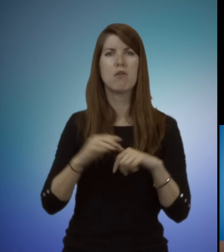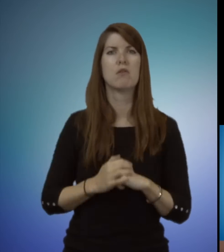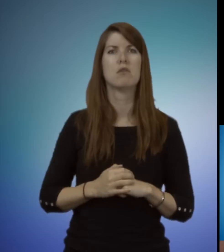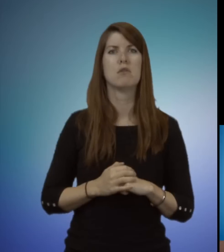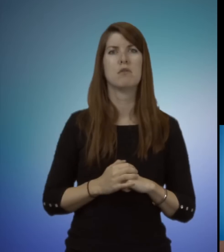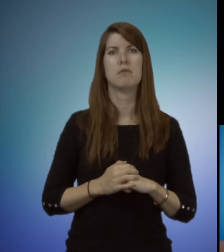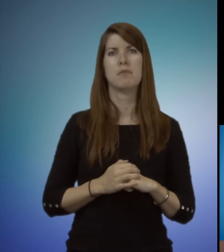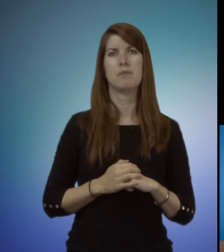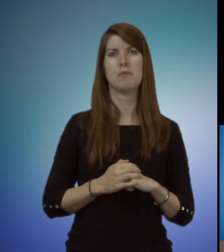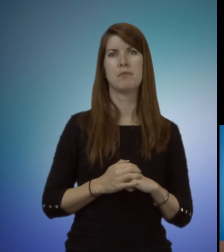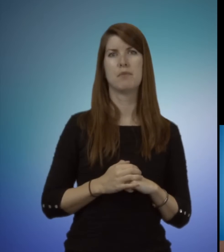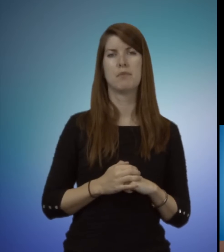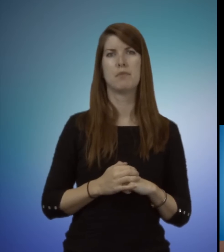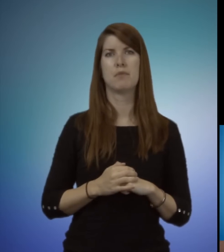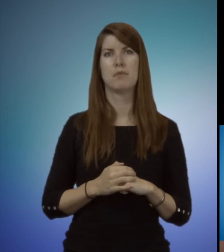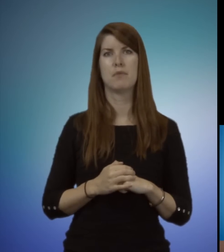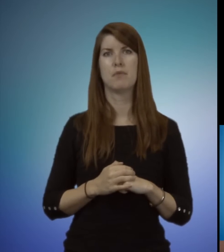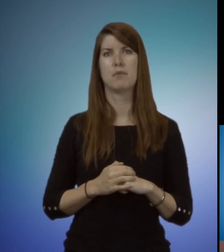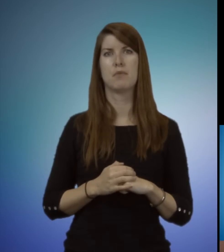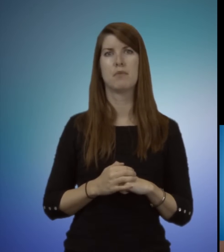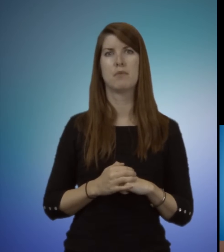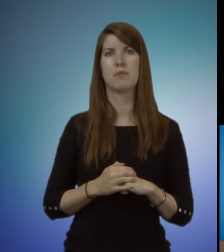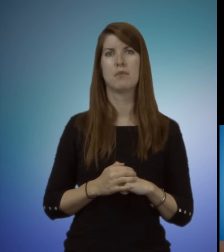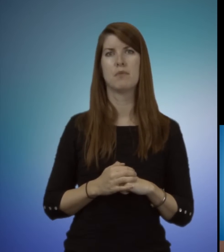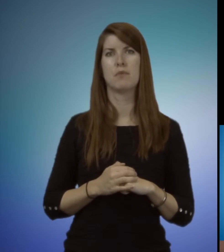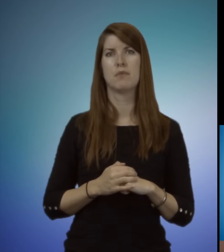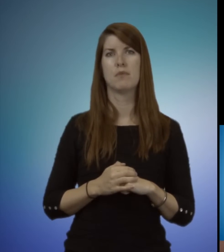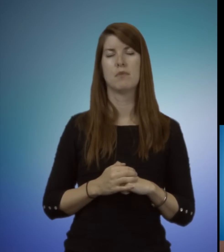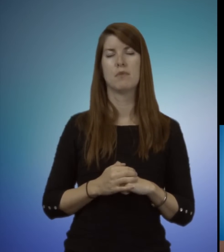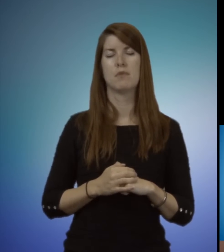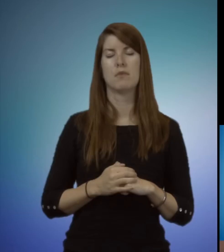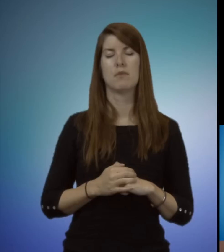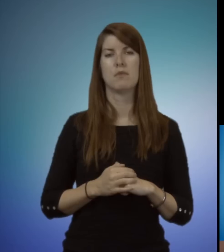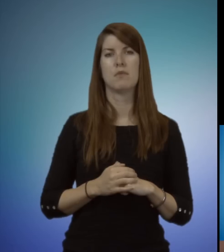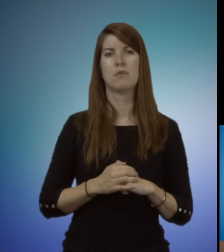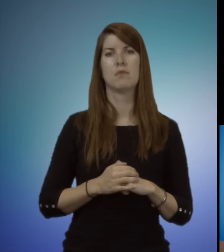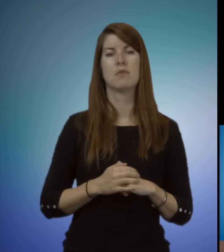with some other problem that they have.